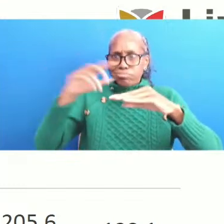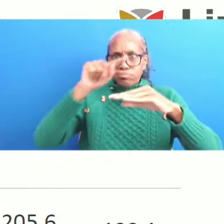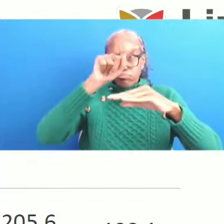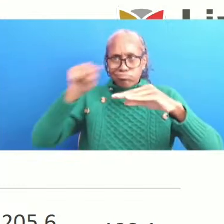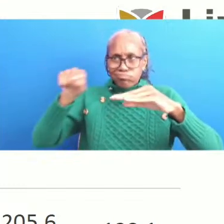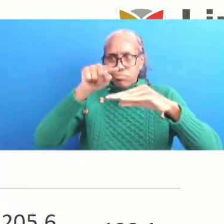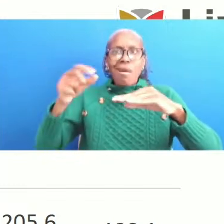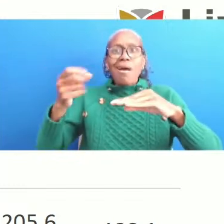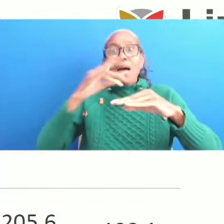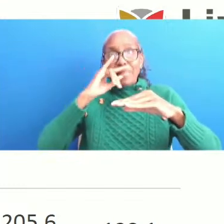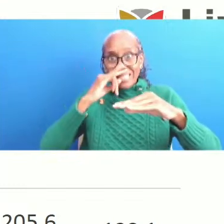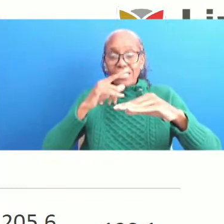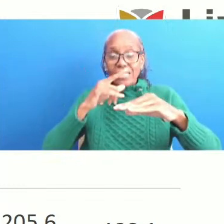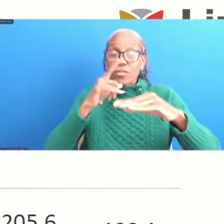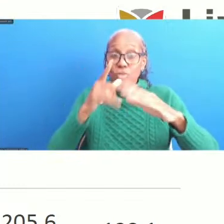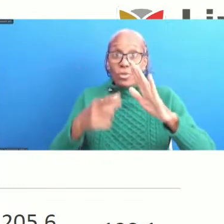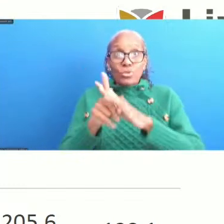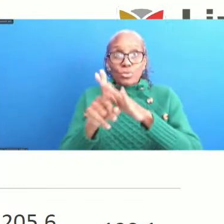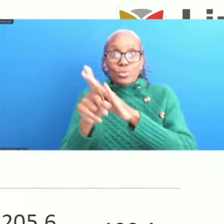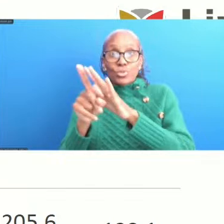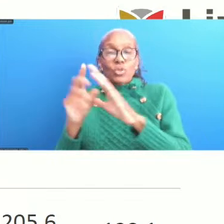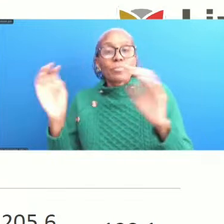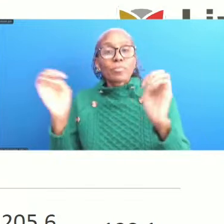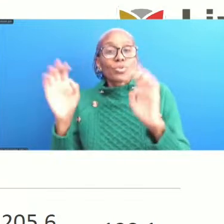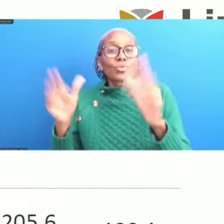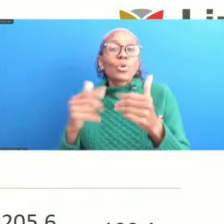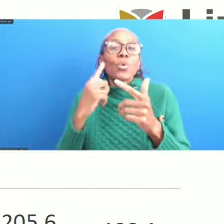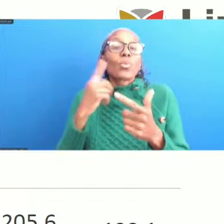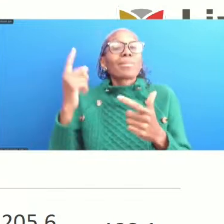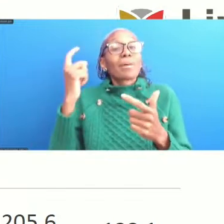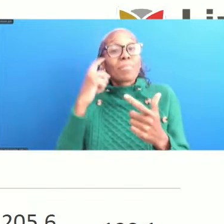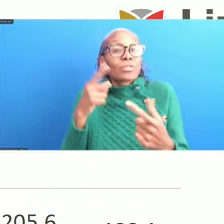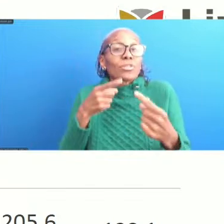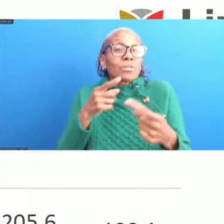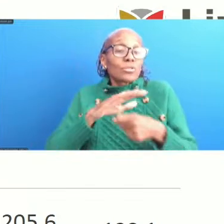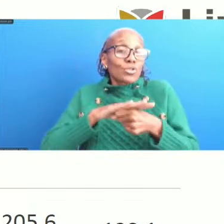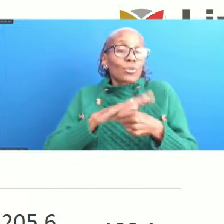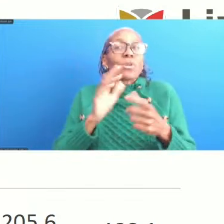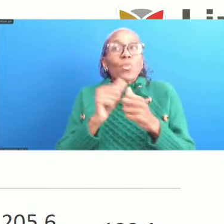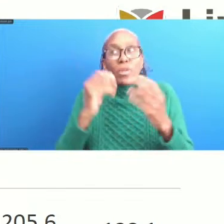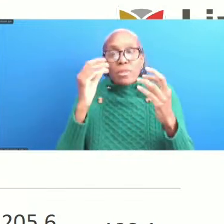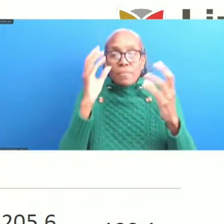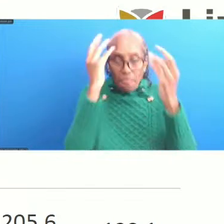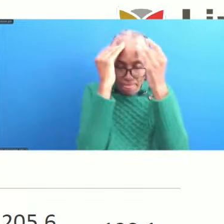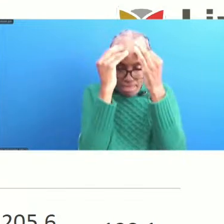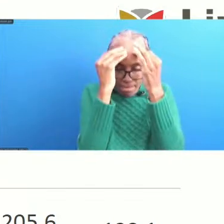DECLINES. BUT AS YOU CAN SEE THAT NUMBER IS STILL INCREDIBLY HIGH IN TERMS OF HOW MANY KIDS ARE